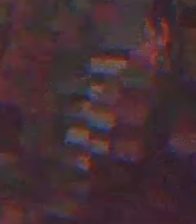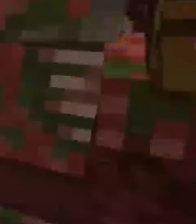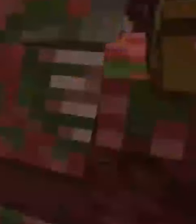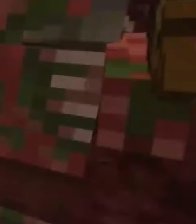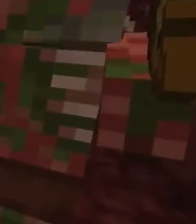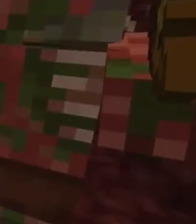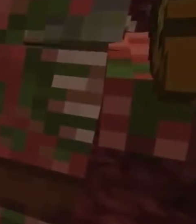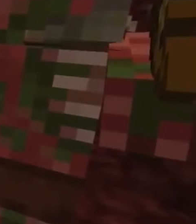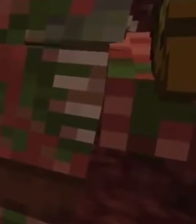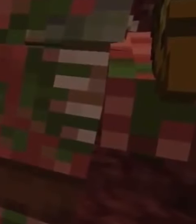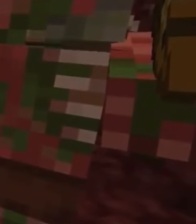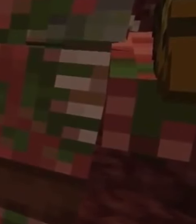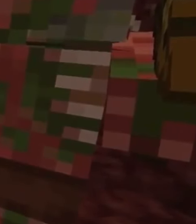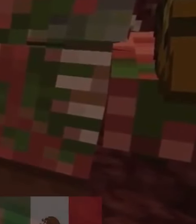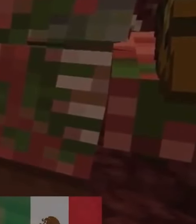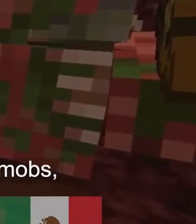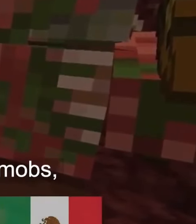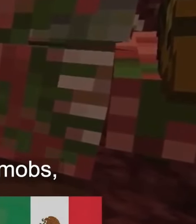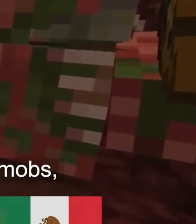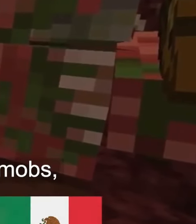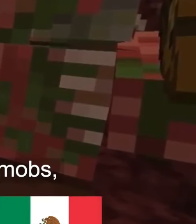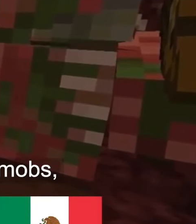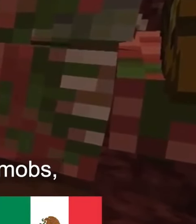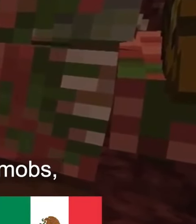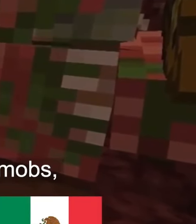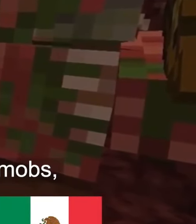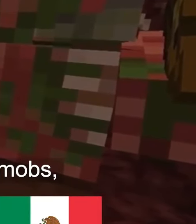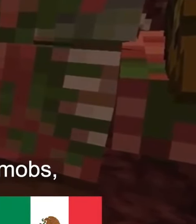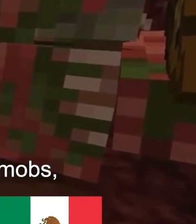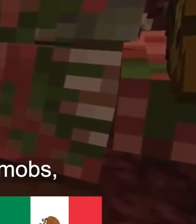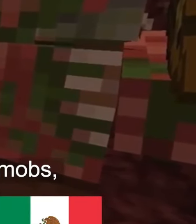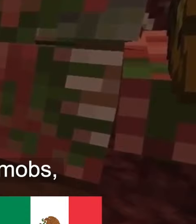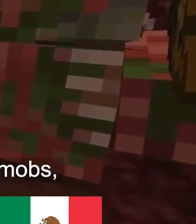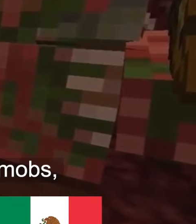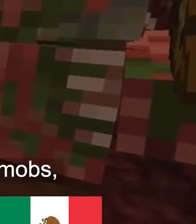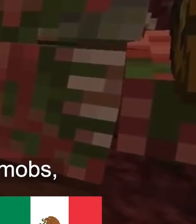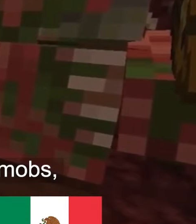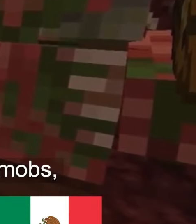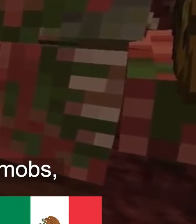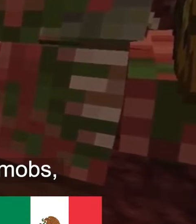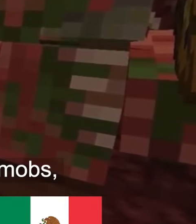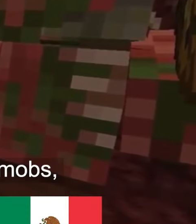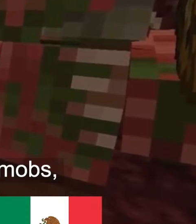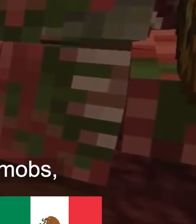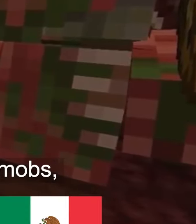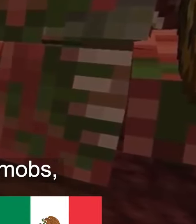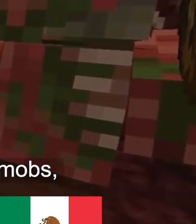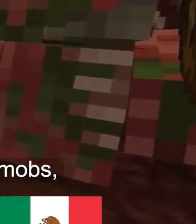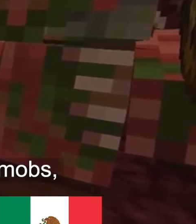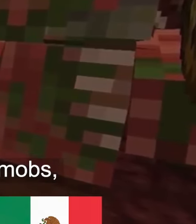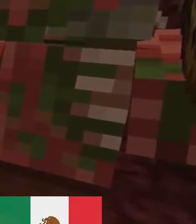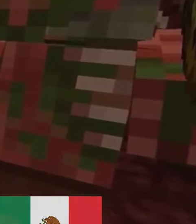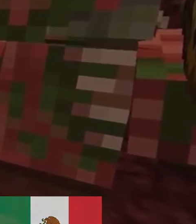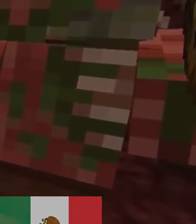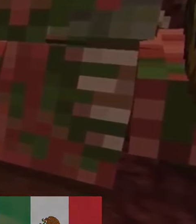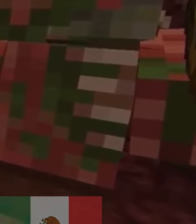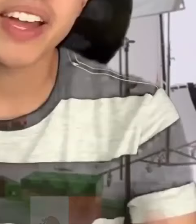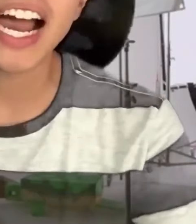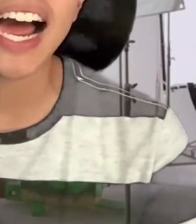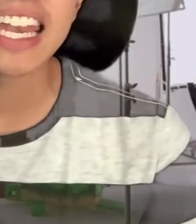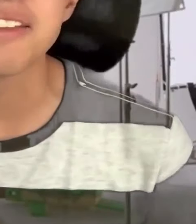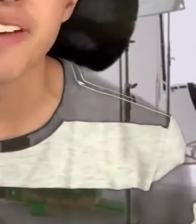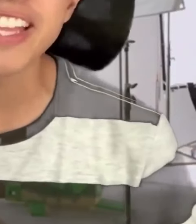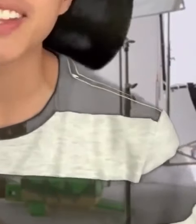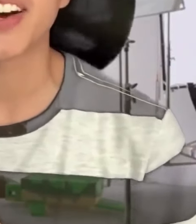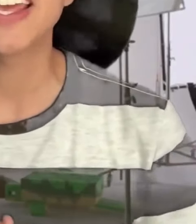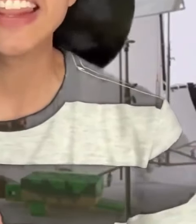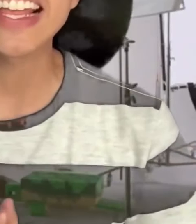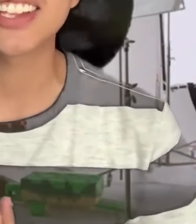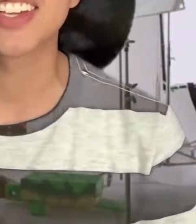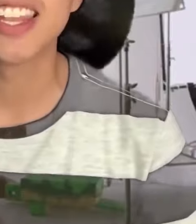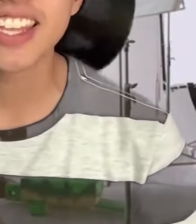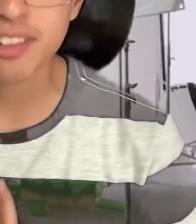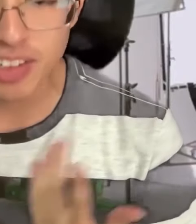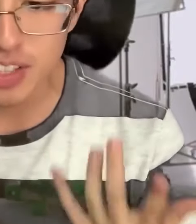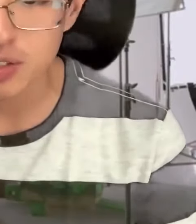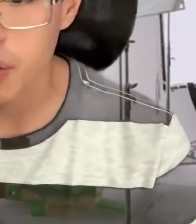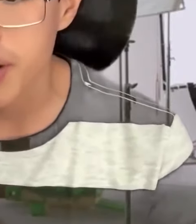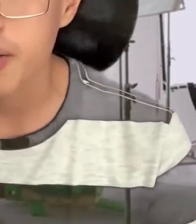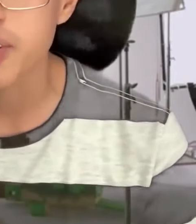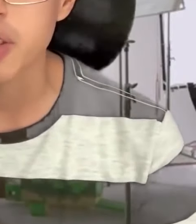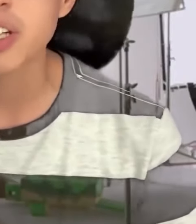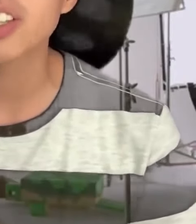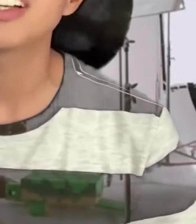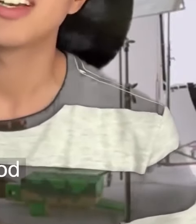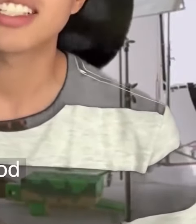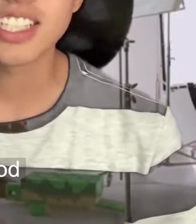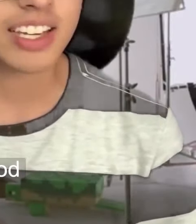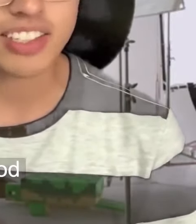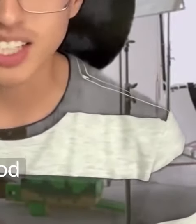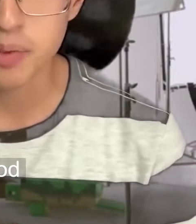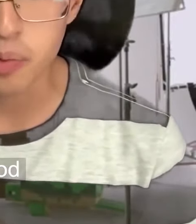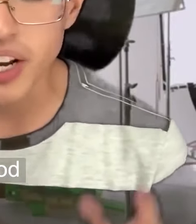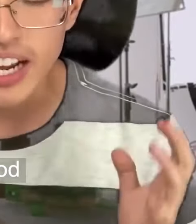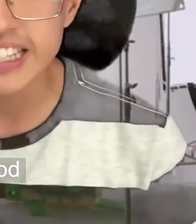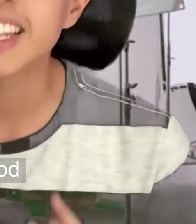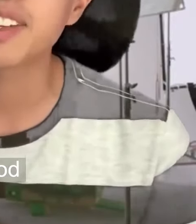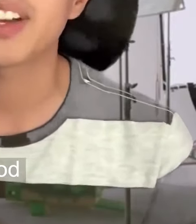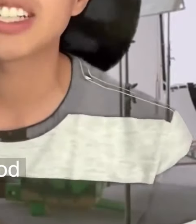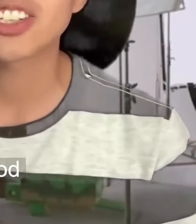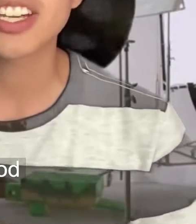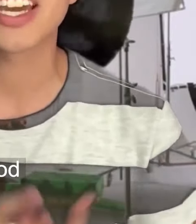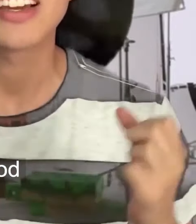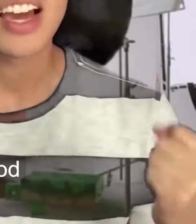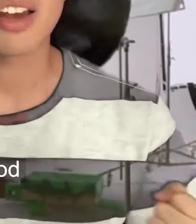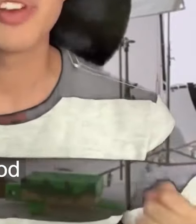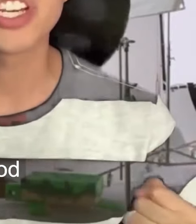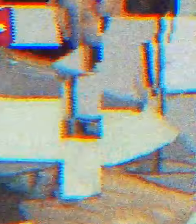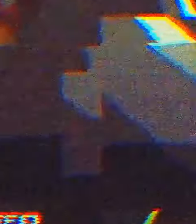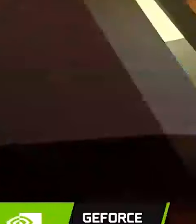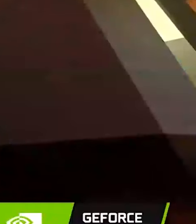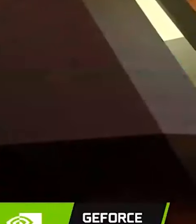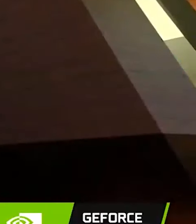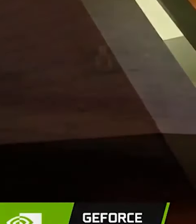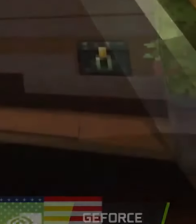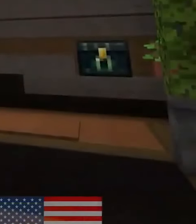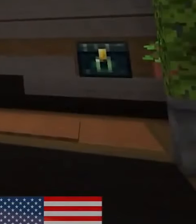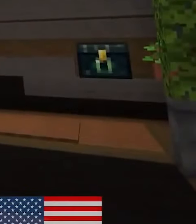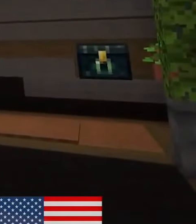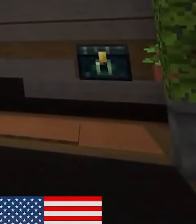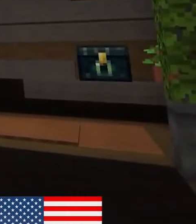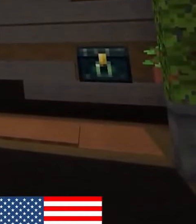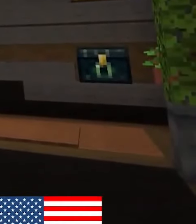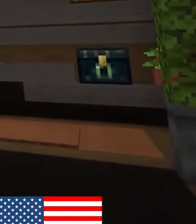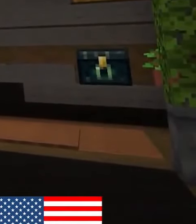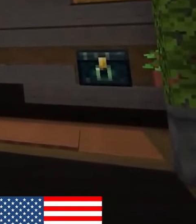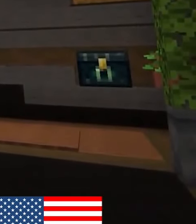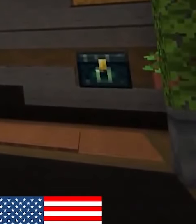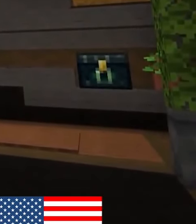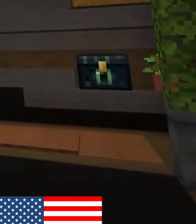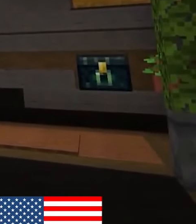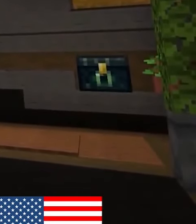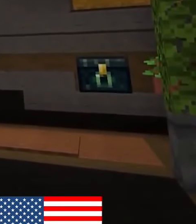SCREEN INSIDE OF A DOG'S HOUSE